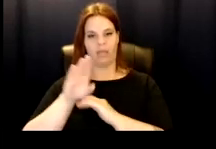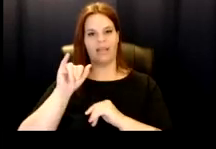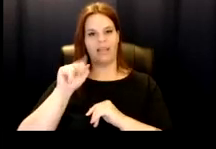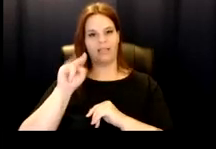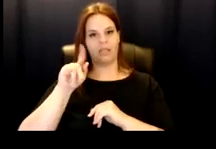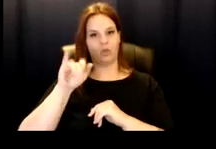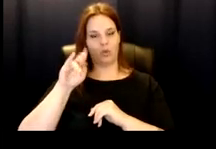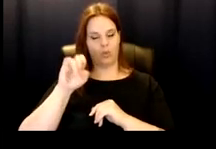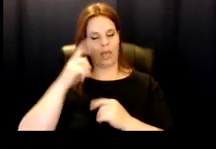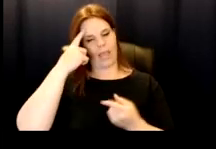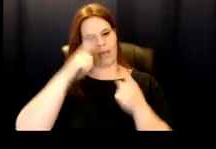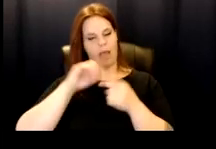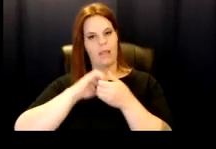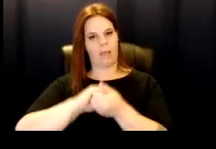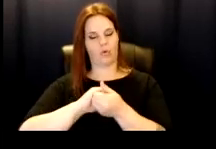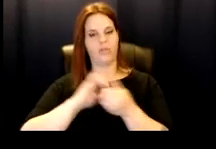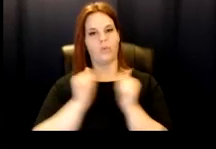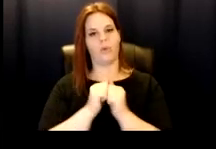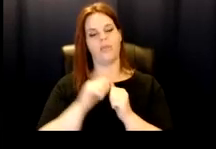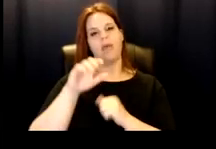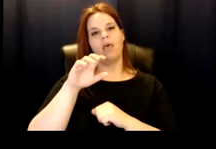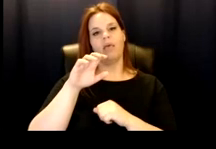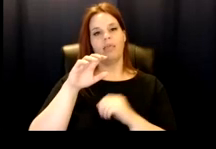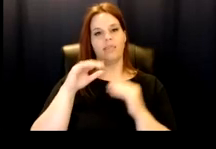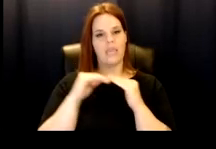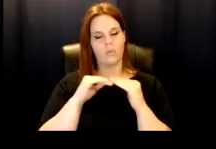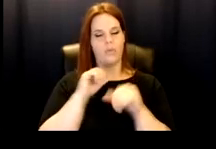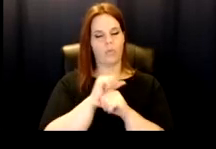with the United States Equal Employment Opportunity Commission, the National Opinion Research